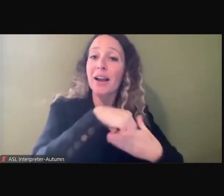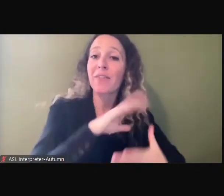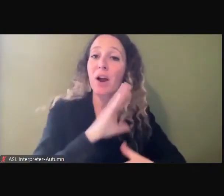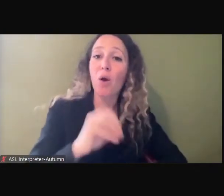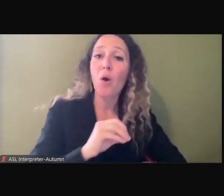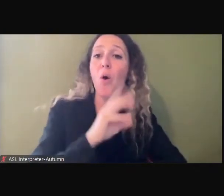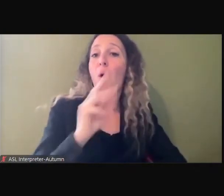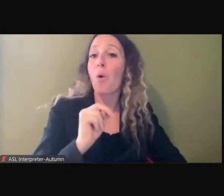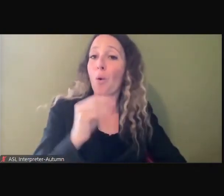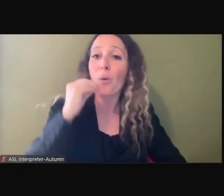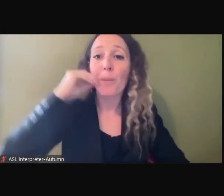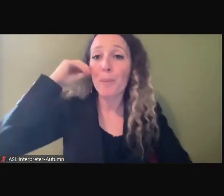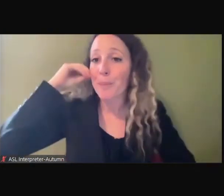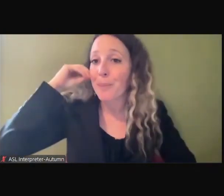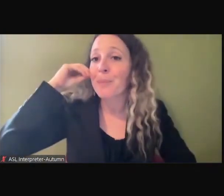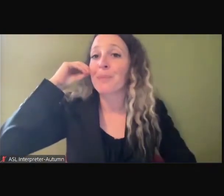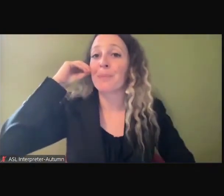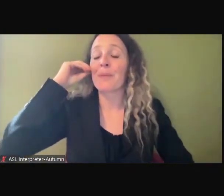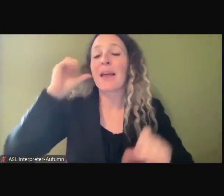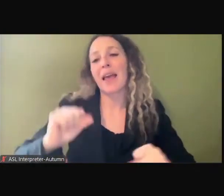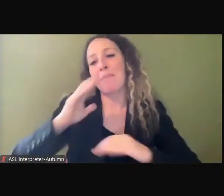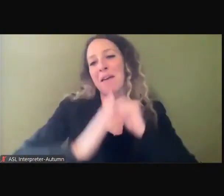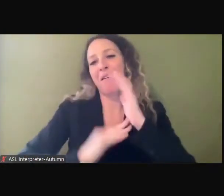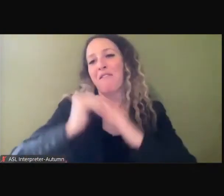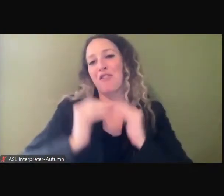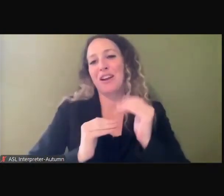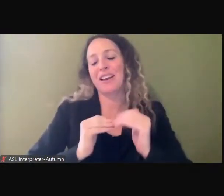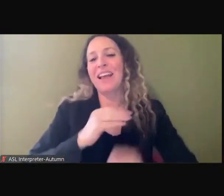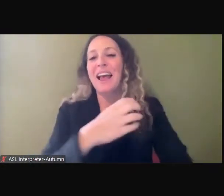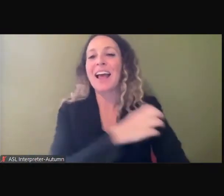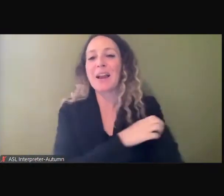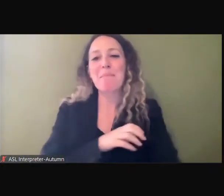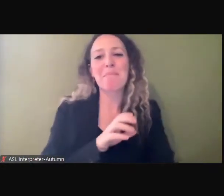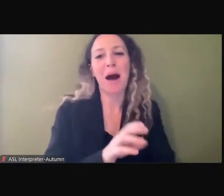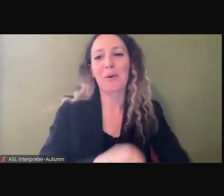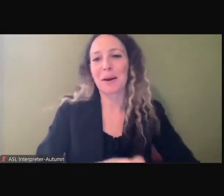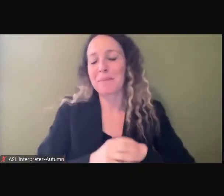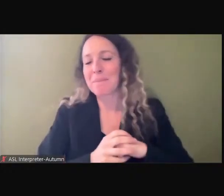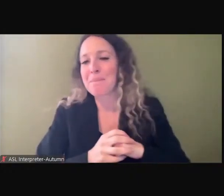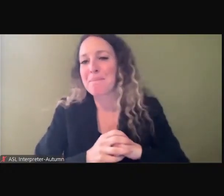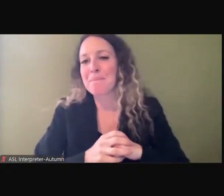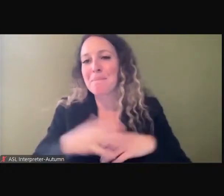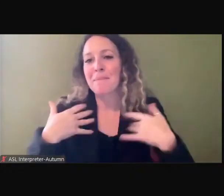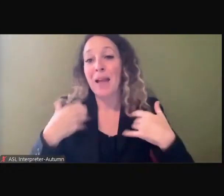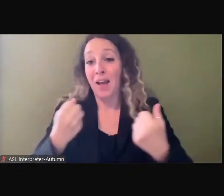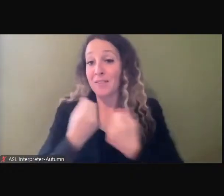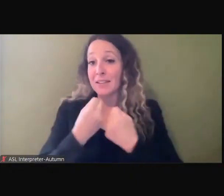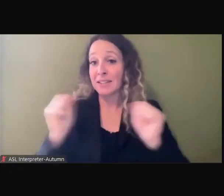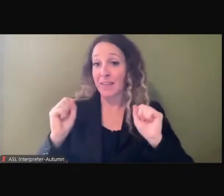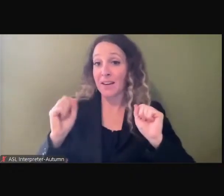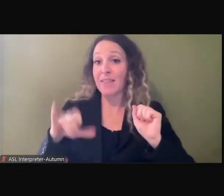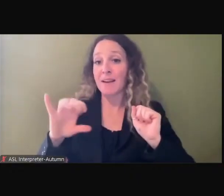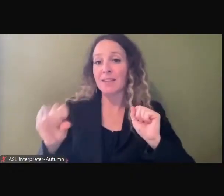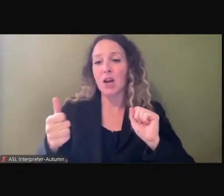which can be both comforting and empowering. Health safety is another critical benefit.